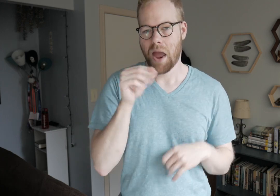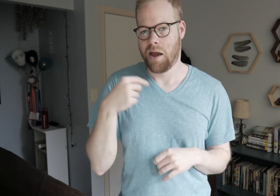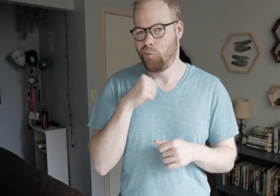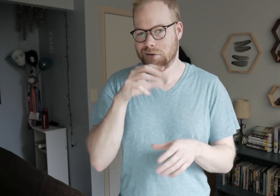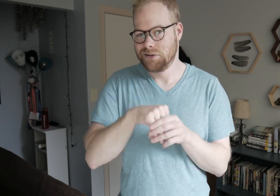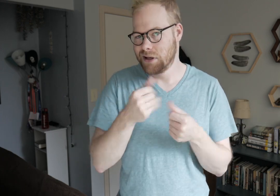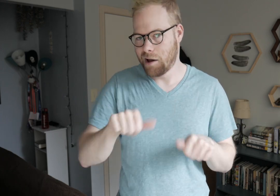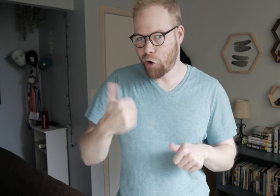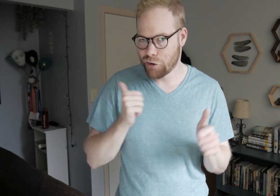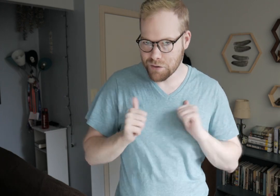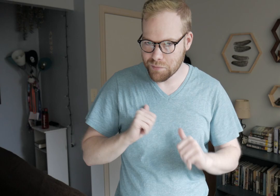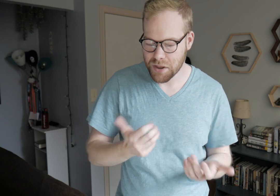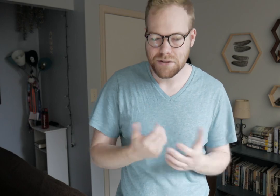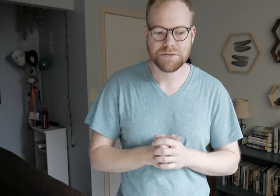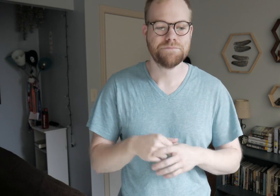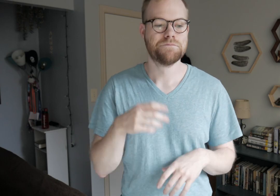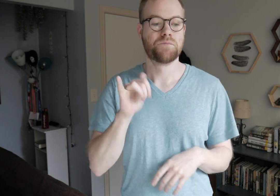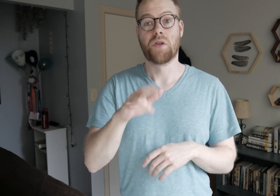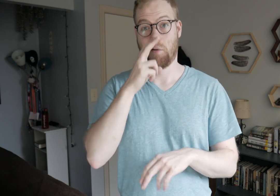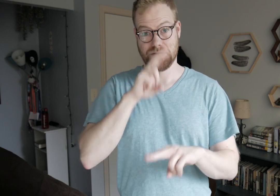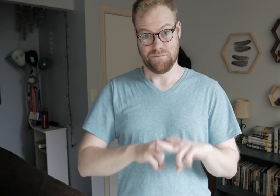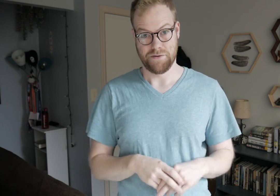And I wasn’t in any other plays. That was fun!